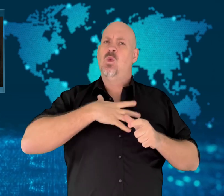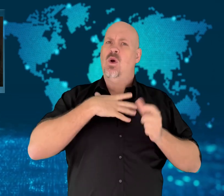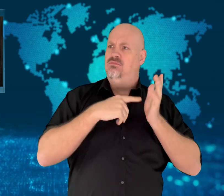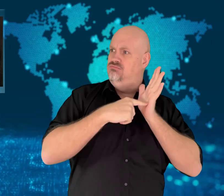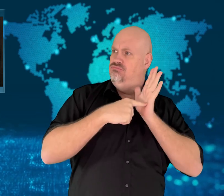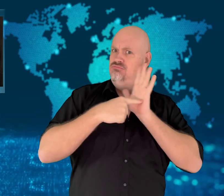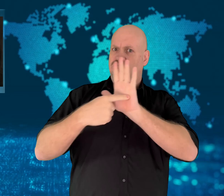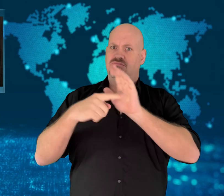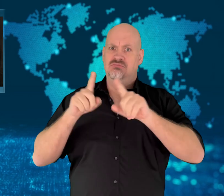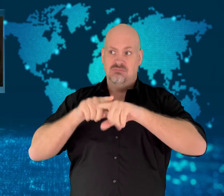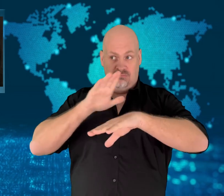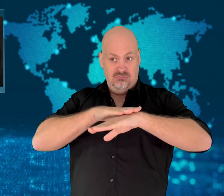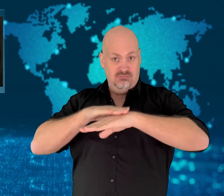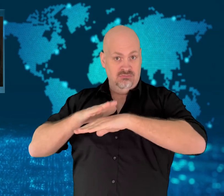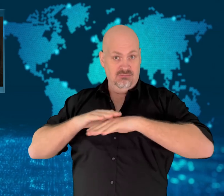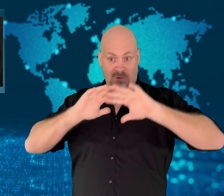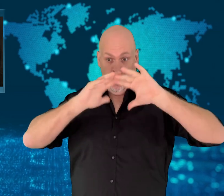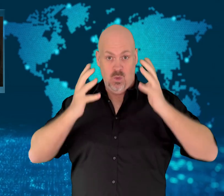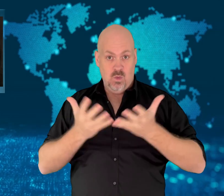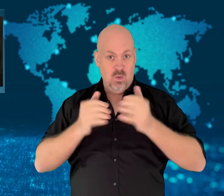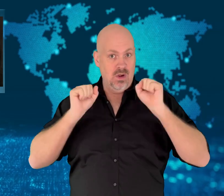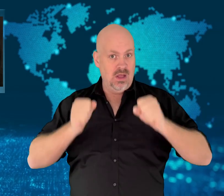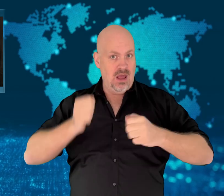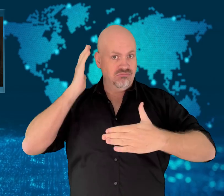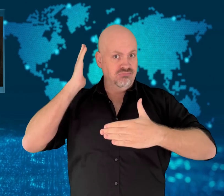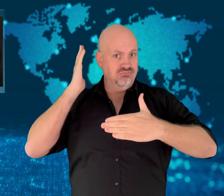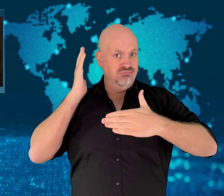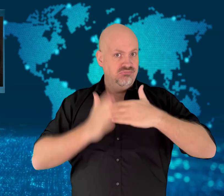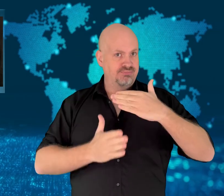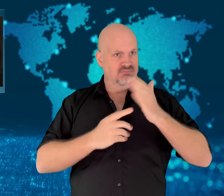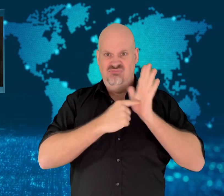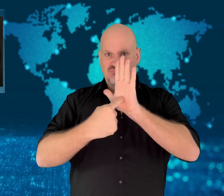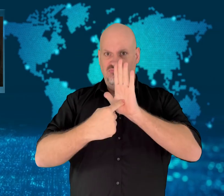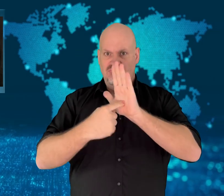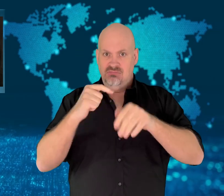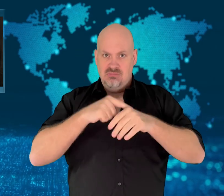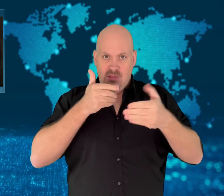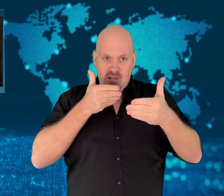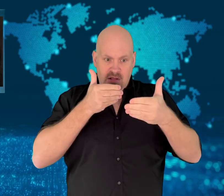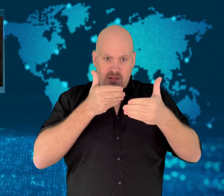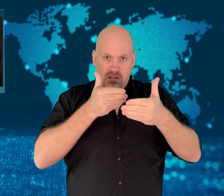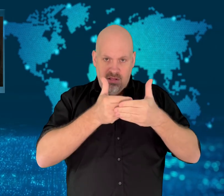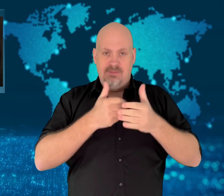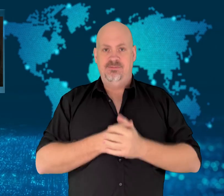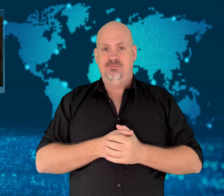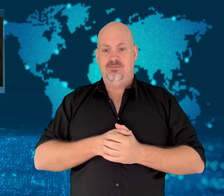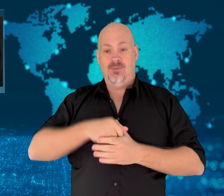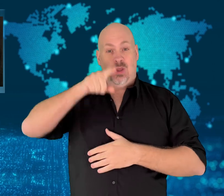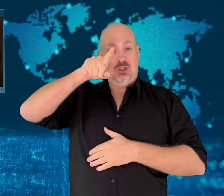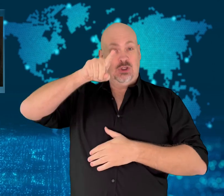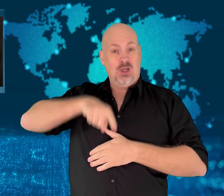a war that could end history and life.